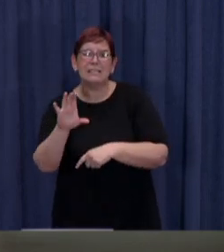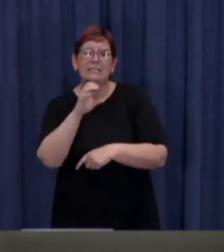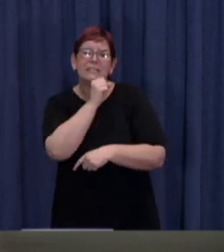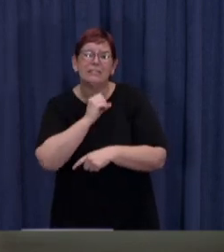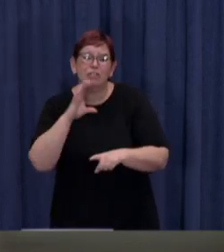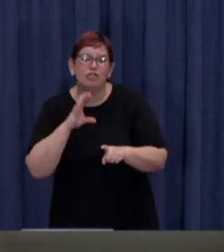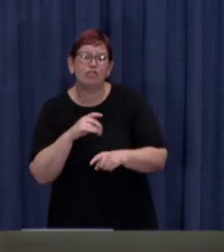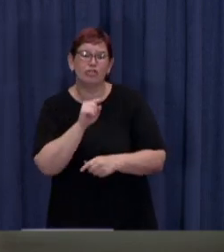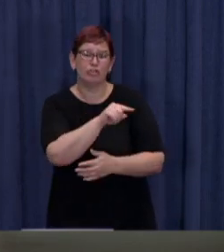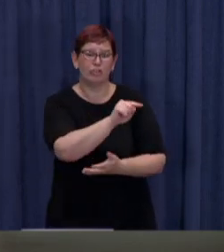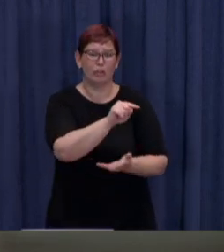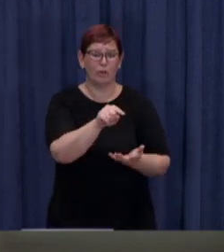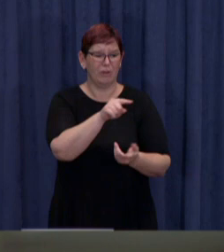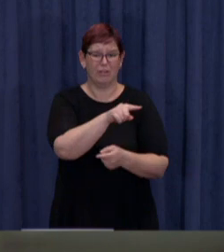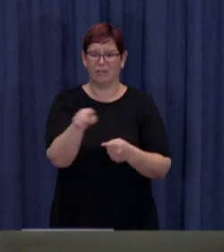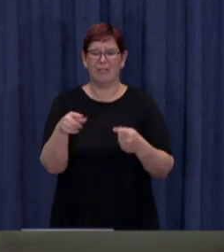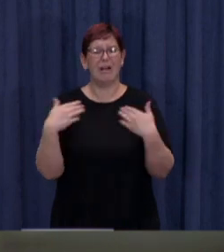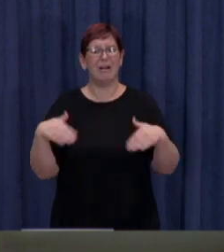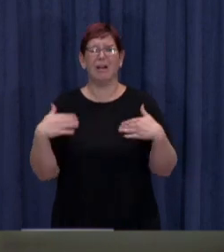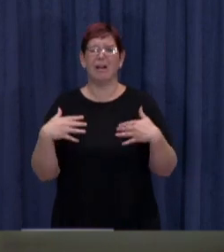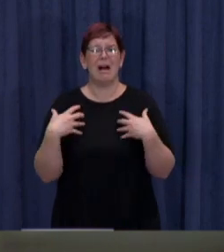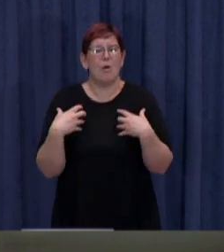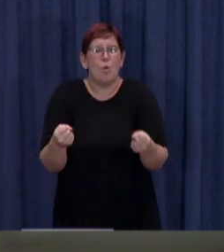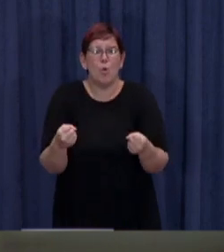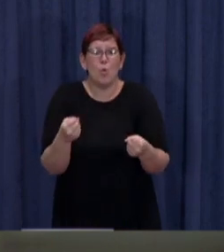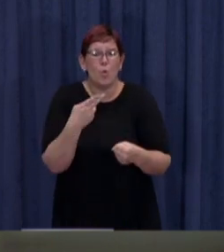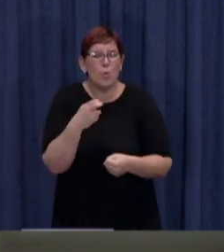now but I say to them we are doing everything we can to make sure that they